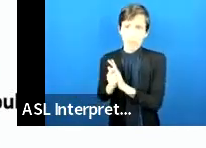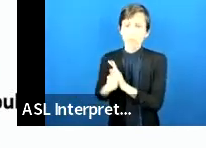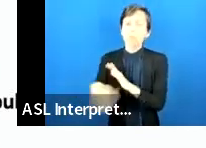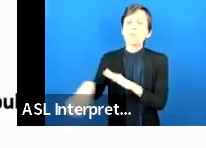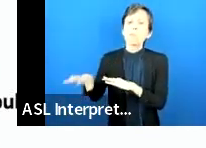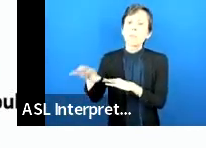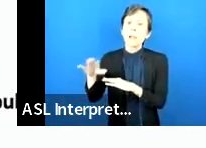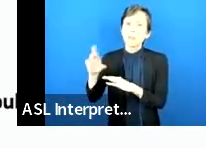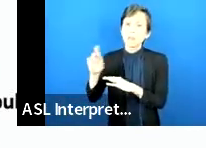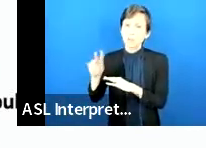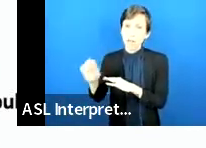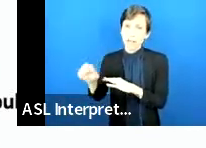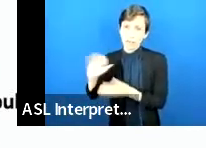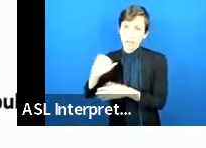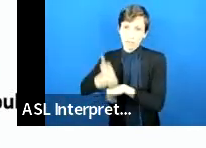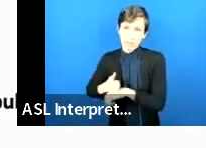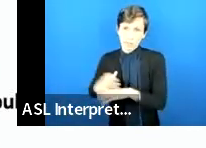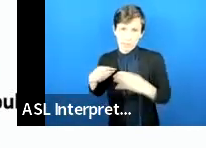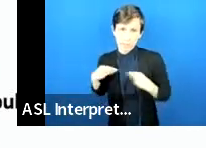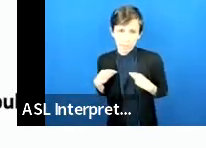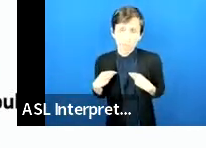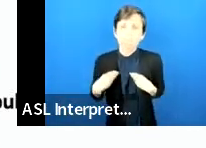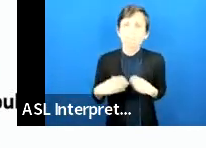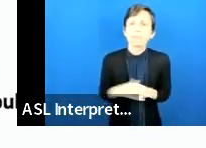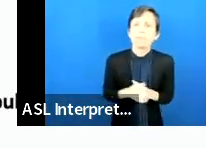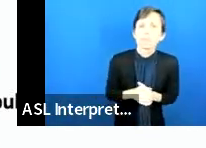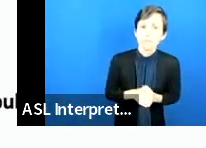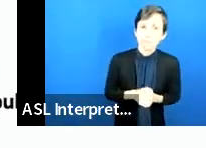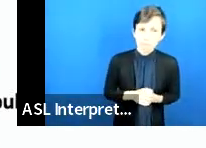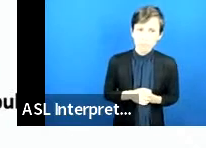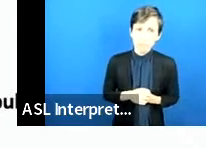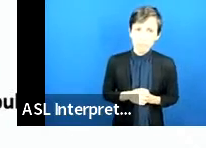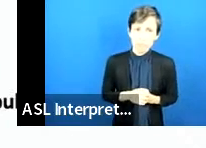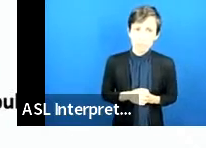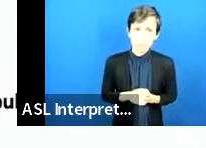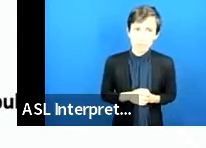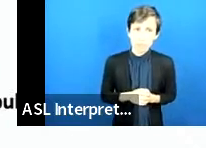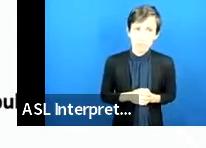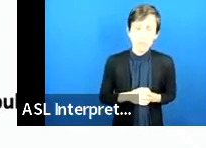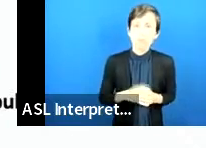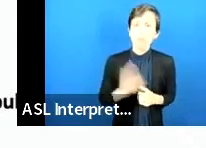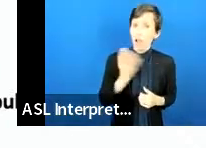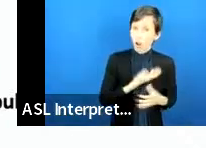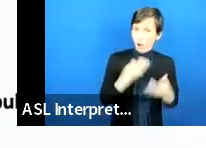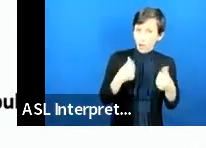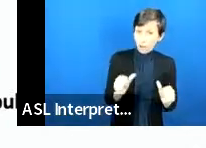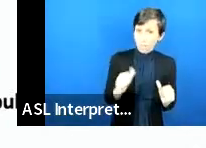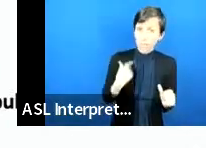and socioeconomic changes in Michigan public schools over the past few decades and our efforts were acknowledging the real